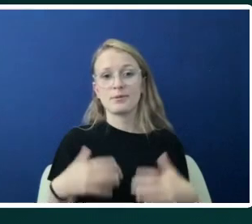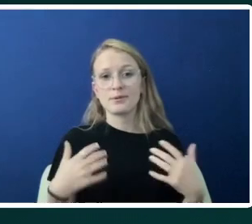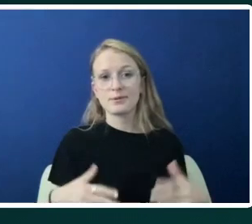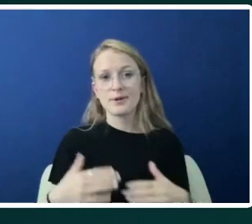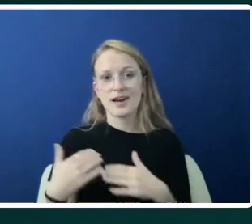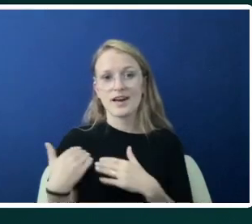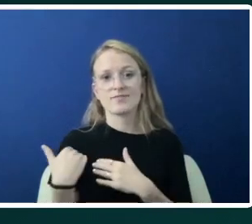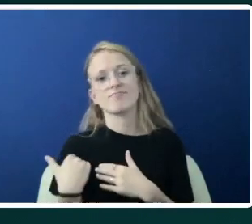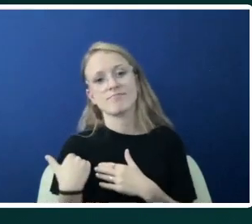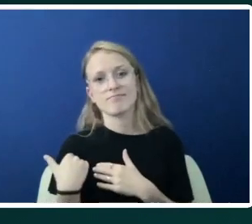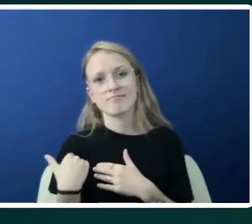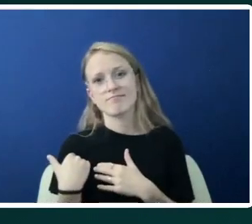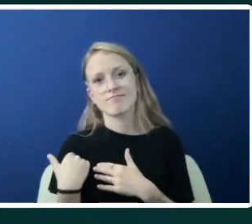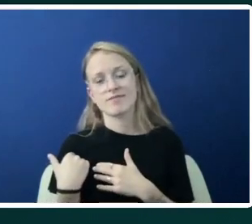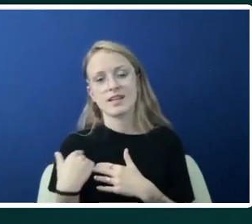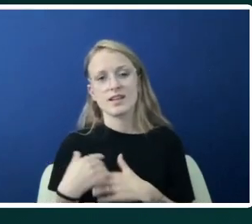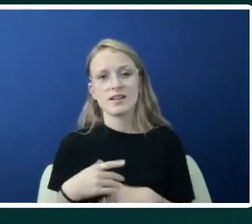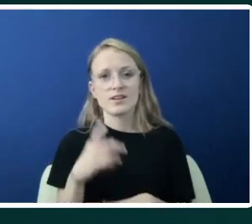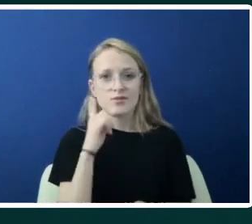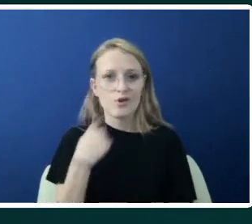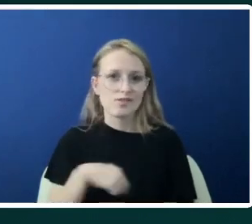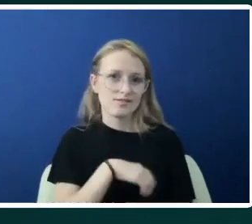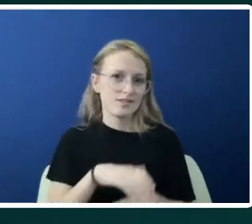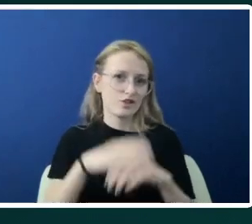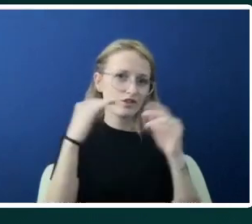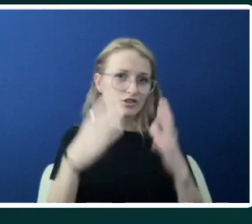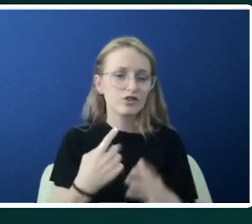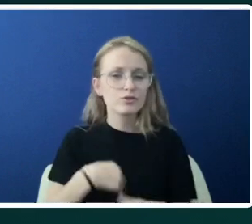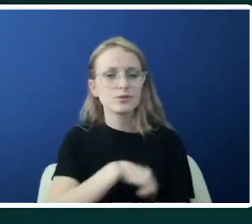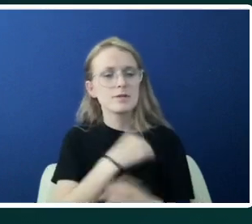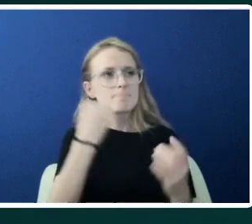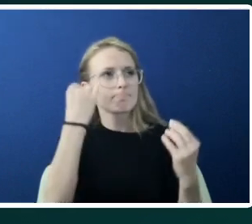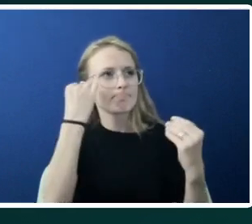you know, on our shoulders, as we, you know, go to think about how are we preparing our students